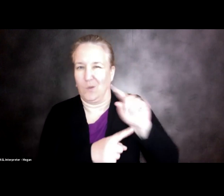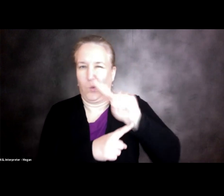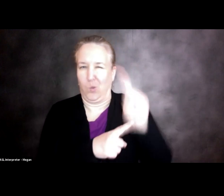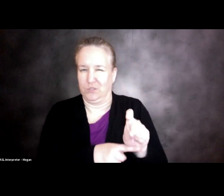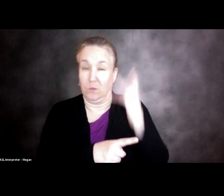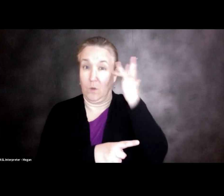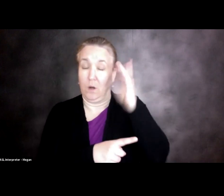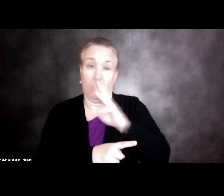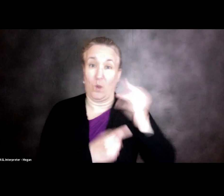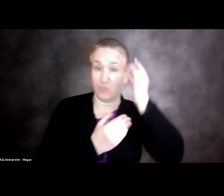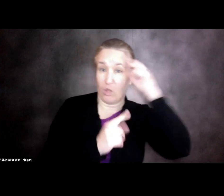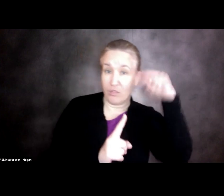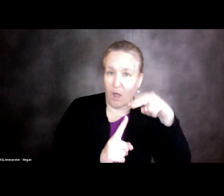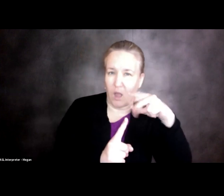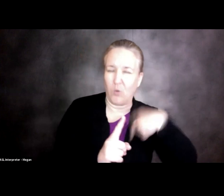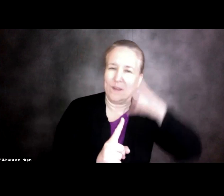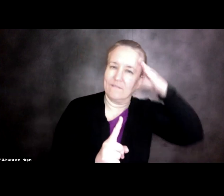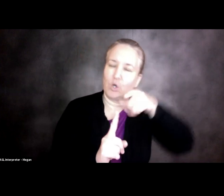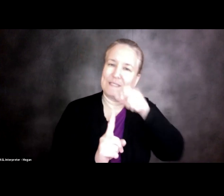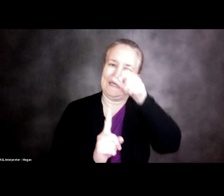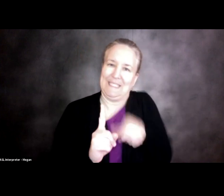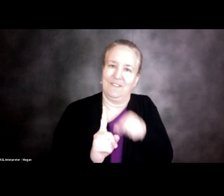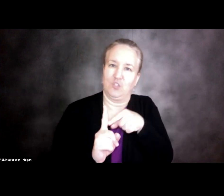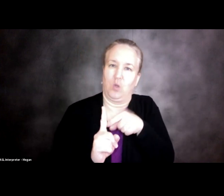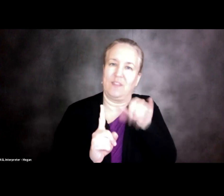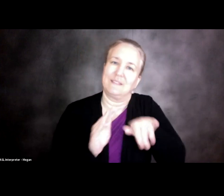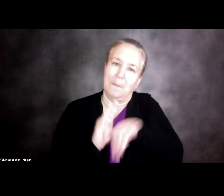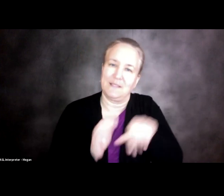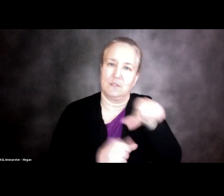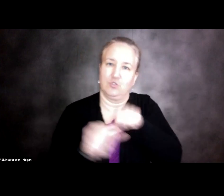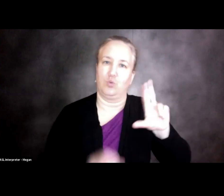we start with the individual as the basic social unit.